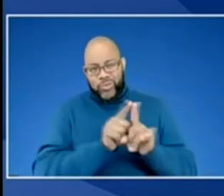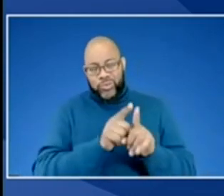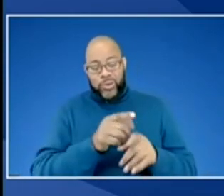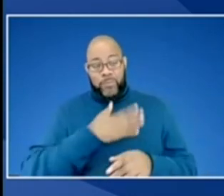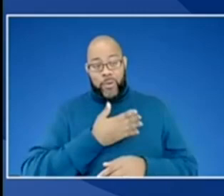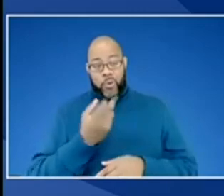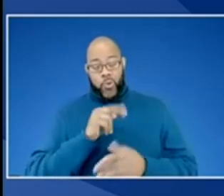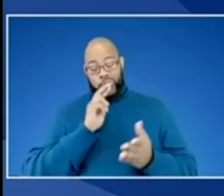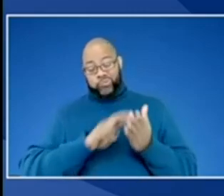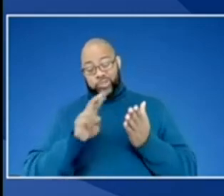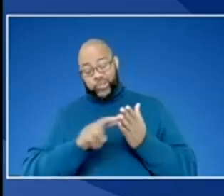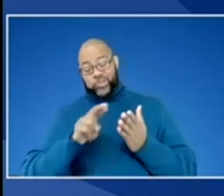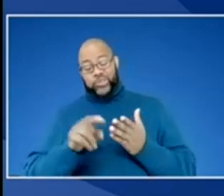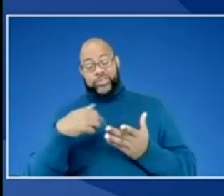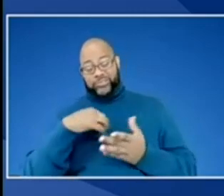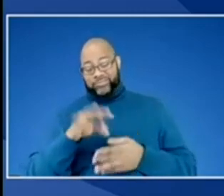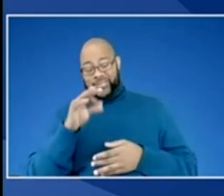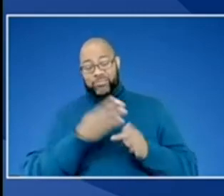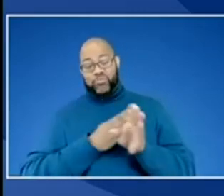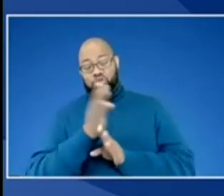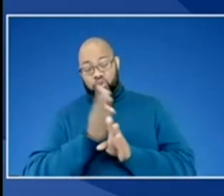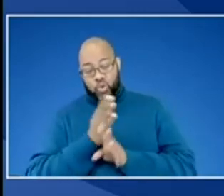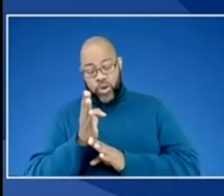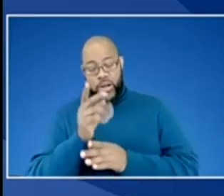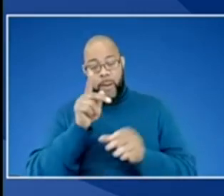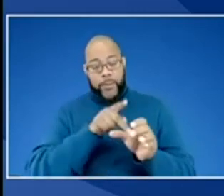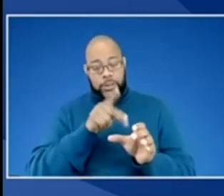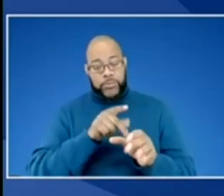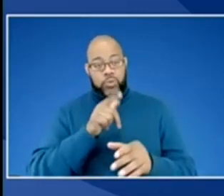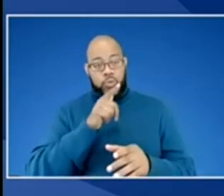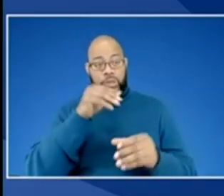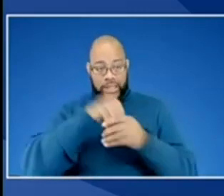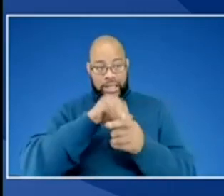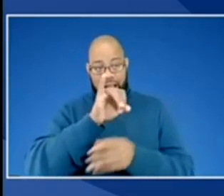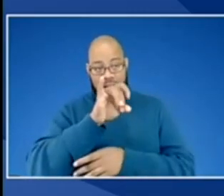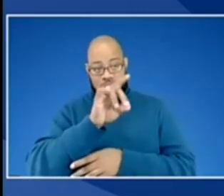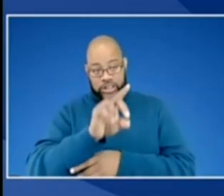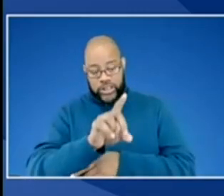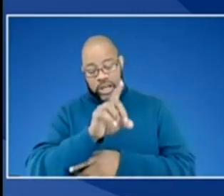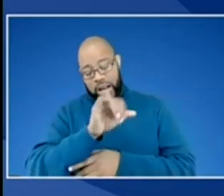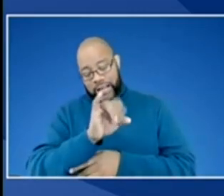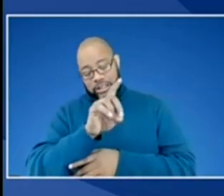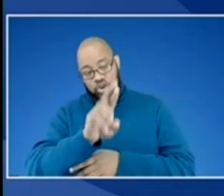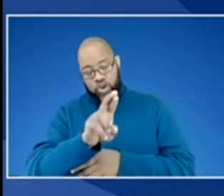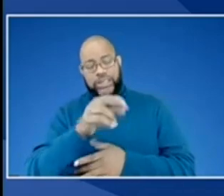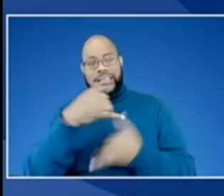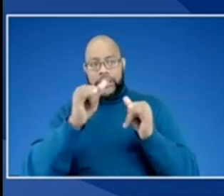again, which was majority participants who were enrolled in IDR, they're still reporting issues around being able to